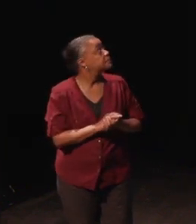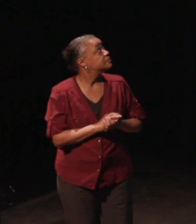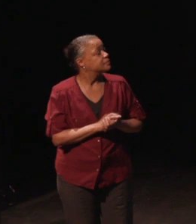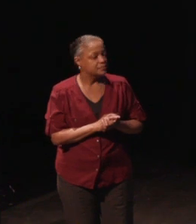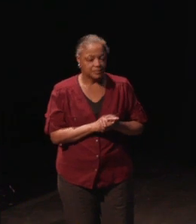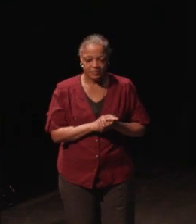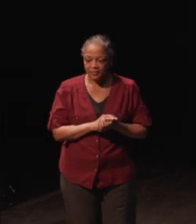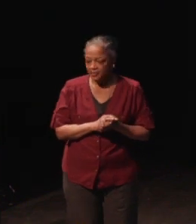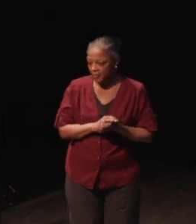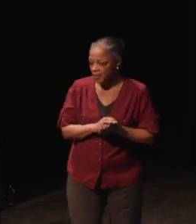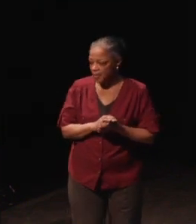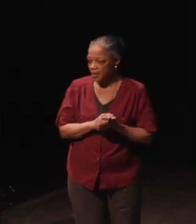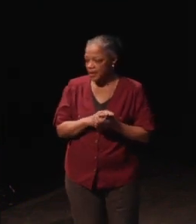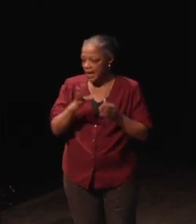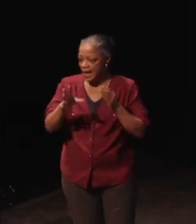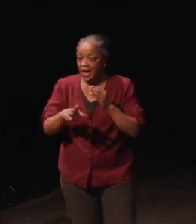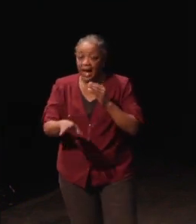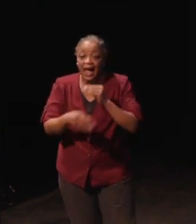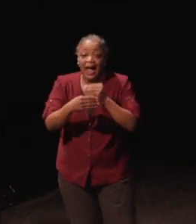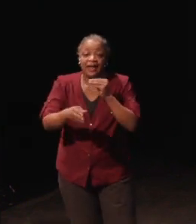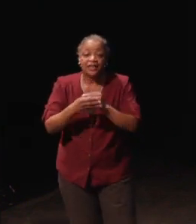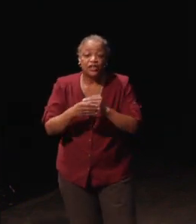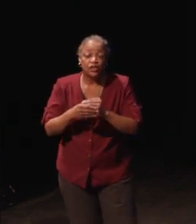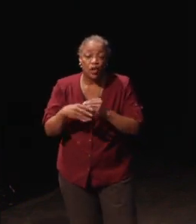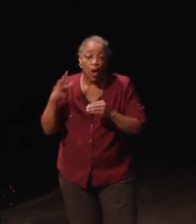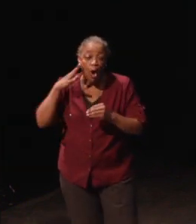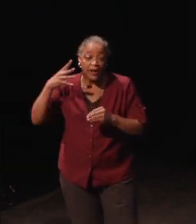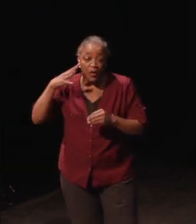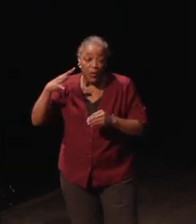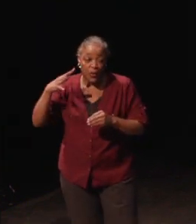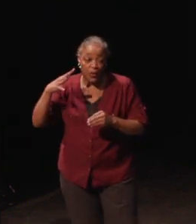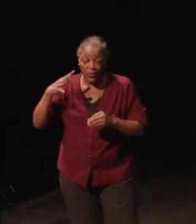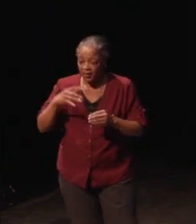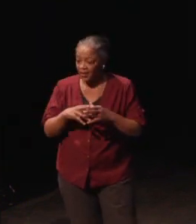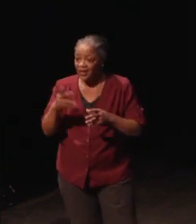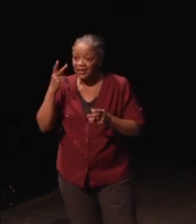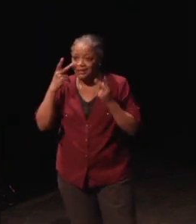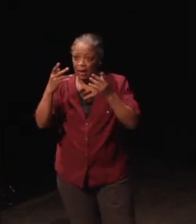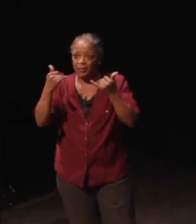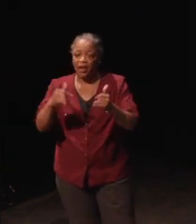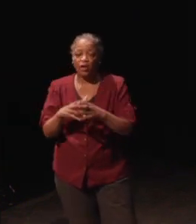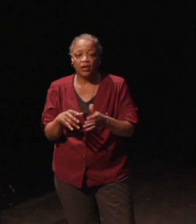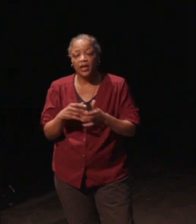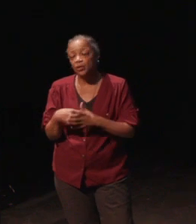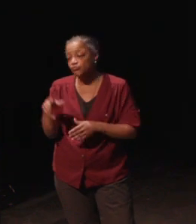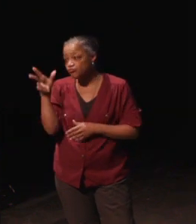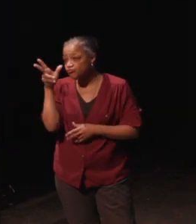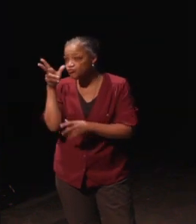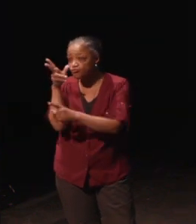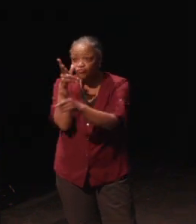Anyway, to add additional audio, the thing is aside a player can obviously take in entire screen at once and more